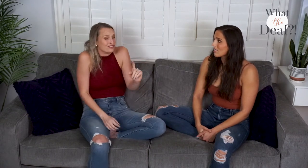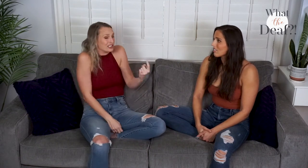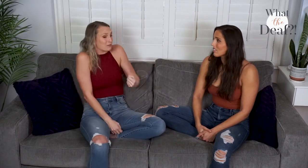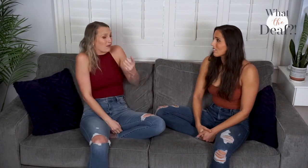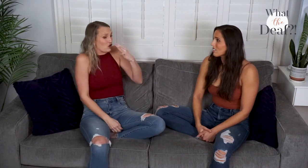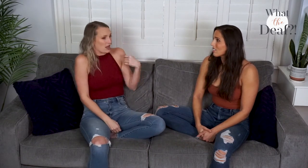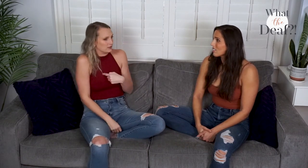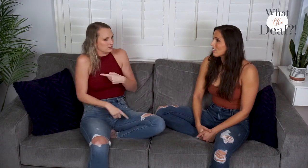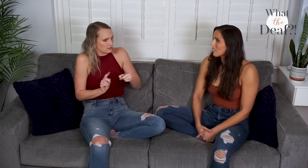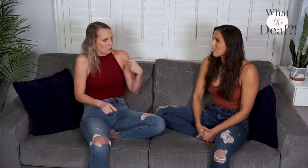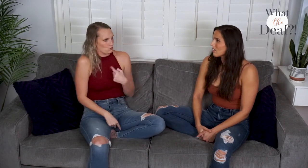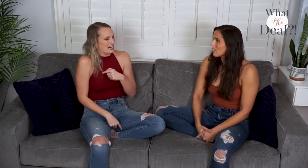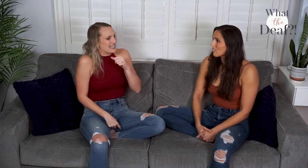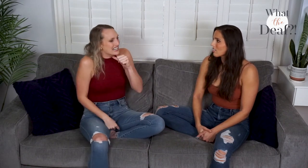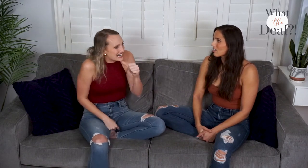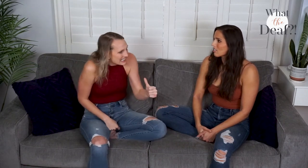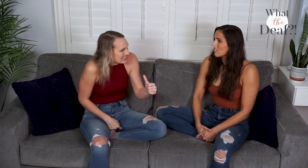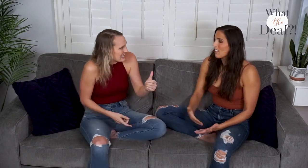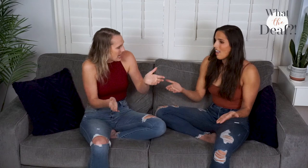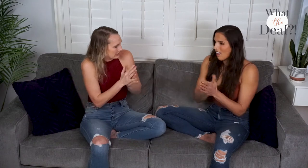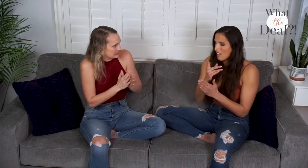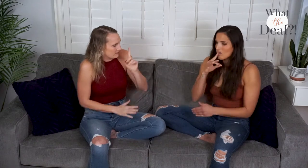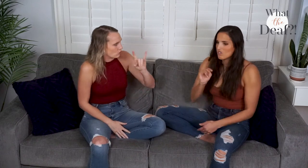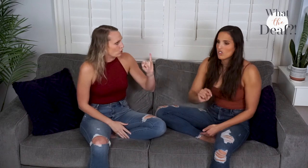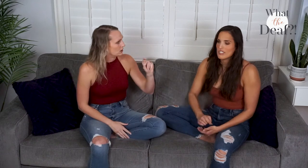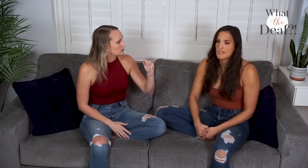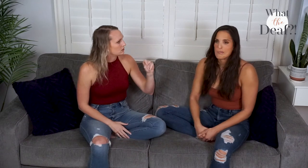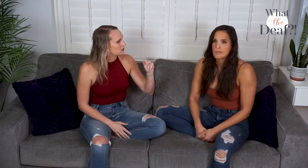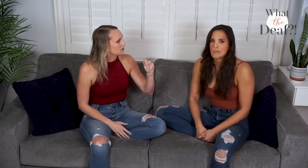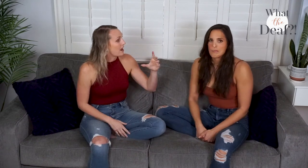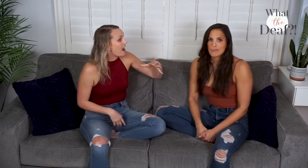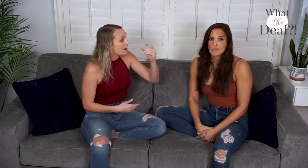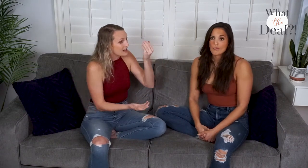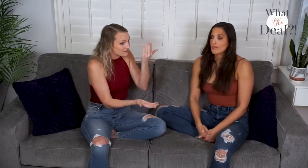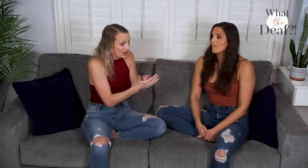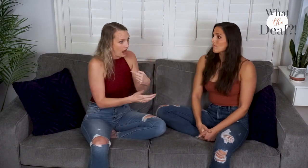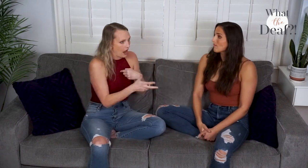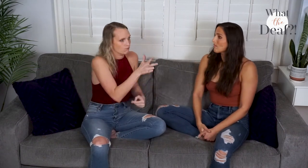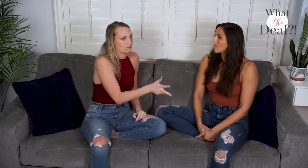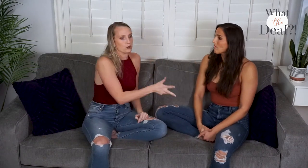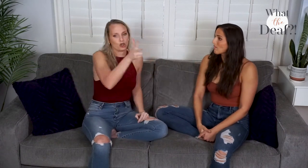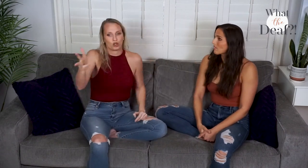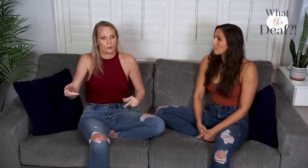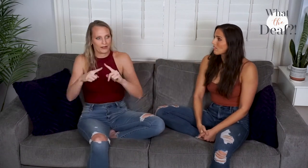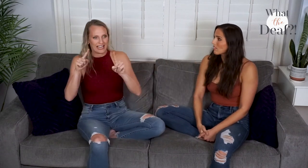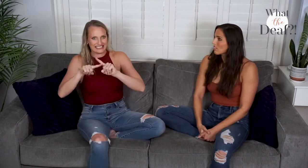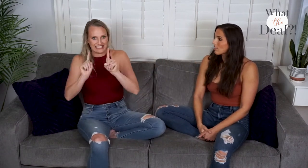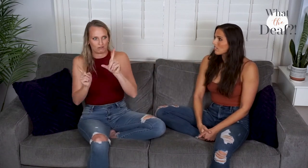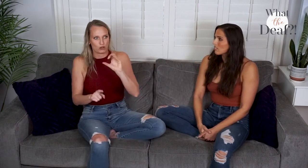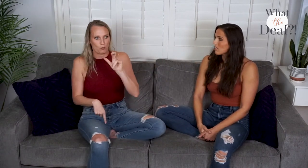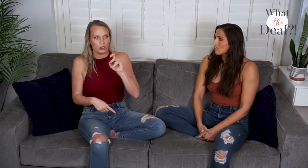Even if it’s a minimal situation, a man masturbating, I don’t care. I didn’t ask for it. And the fact that I had to move my vehicle to a different location